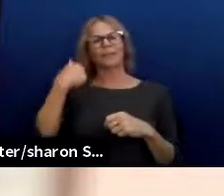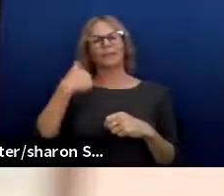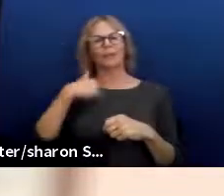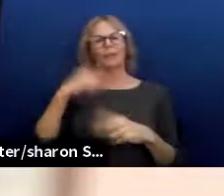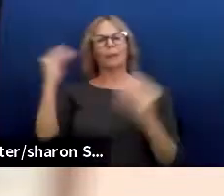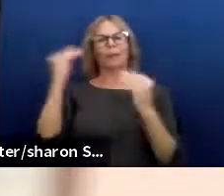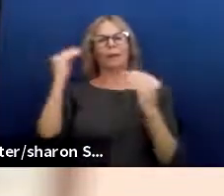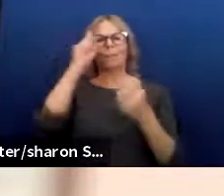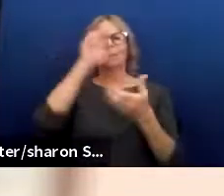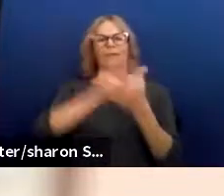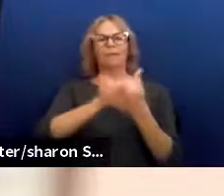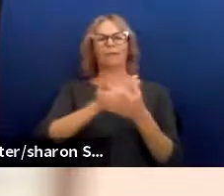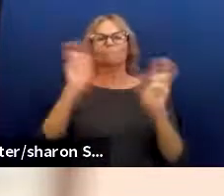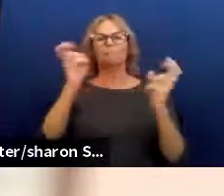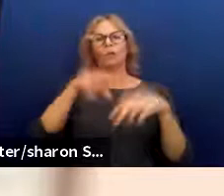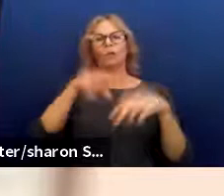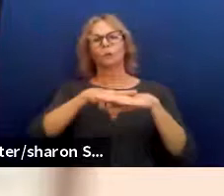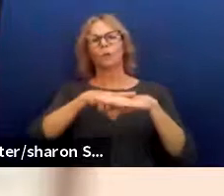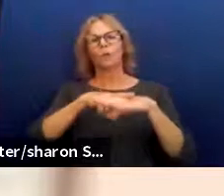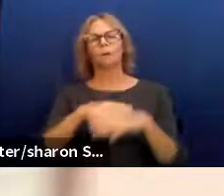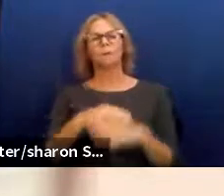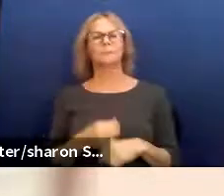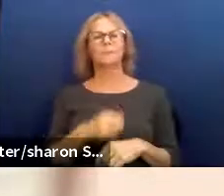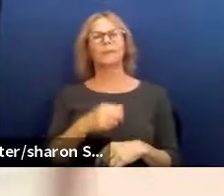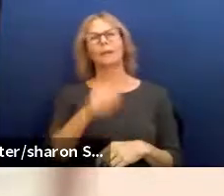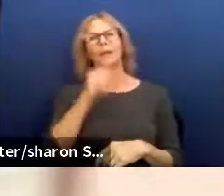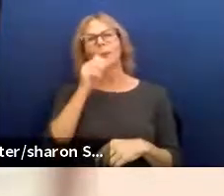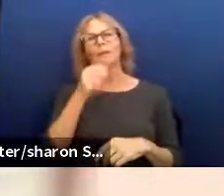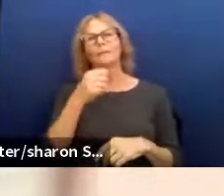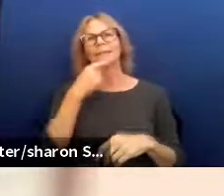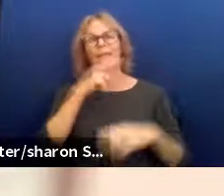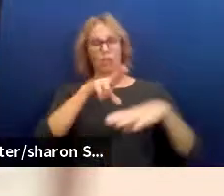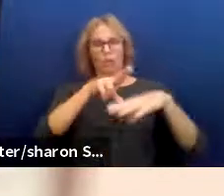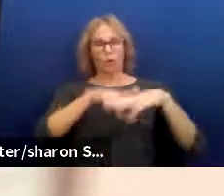that's normal. I wouldn't call it normal, I would just call you know, what happens most of the time.